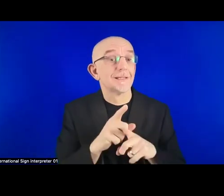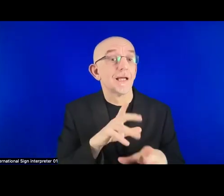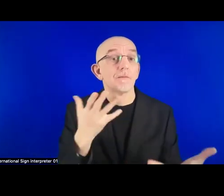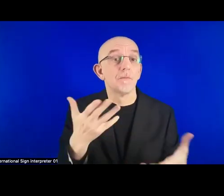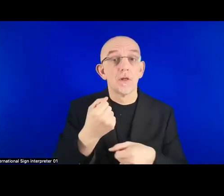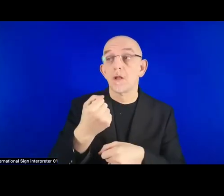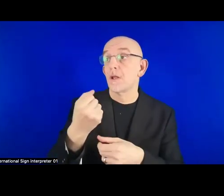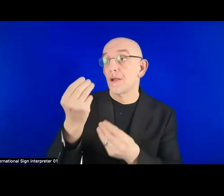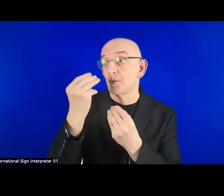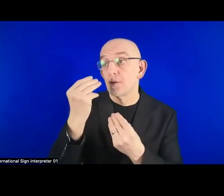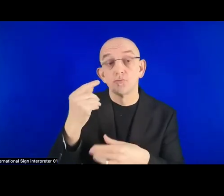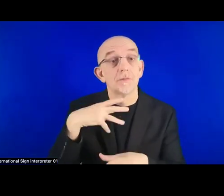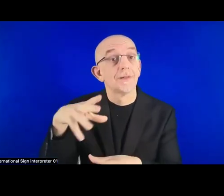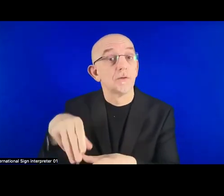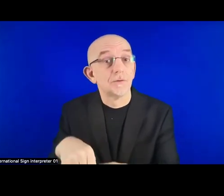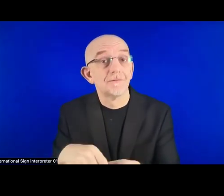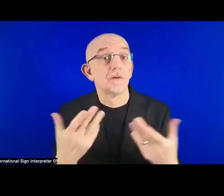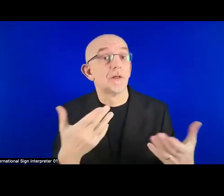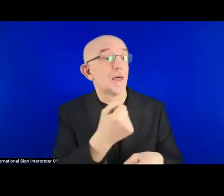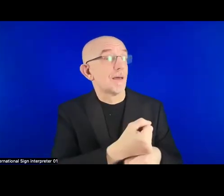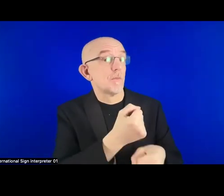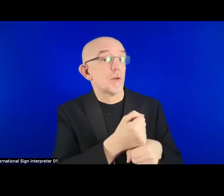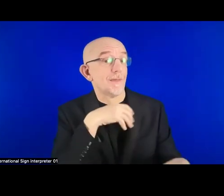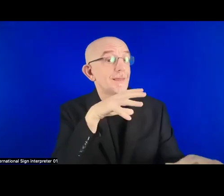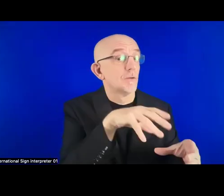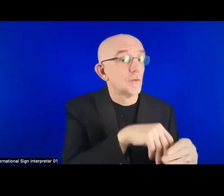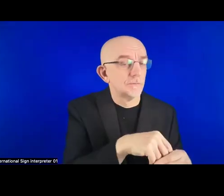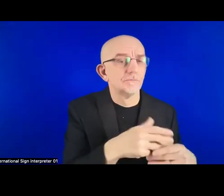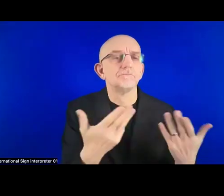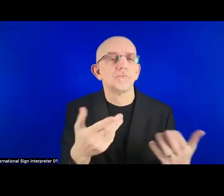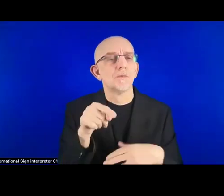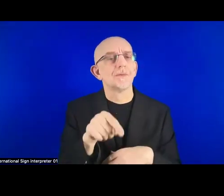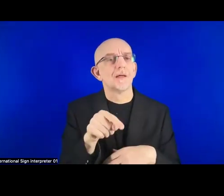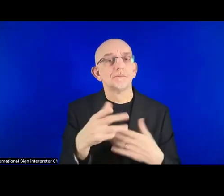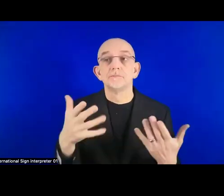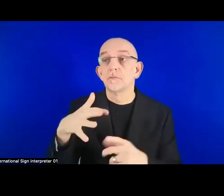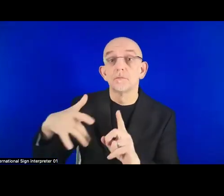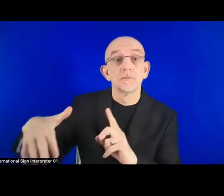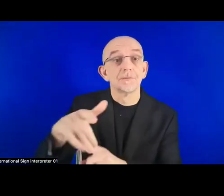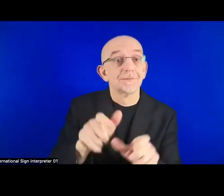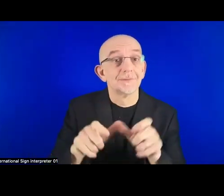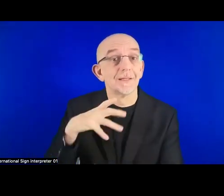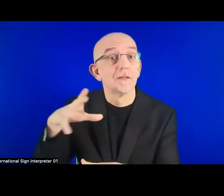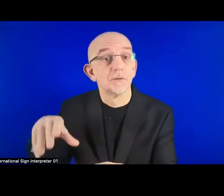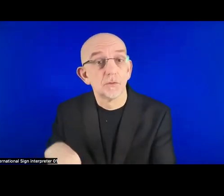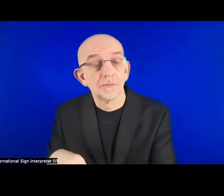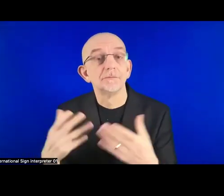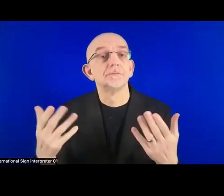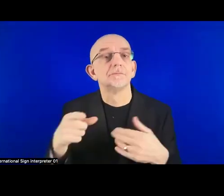examples of topics as we work on. Other topics or areas that we work on specifically